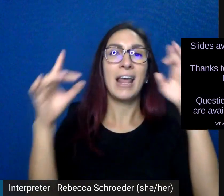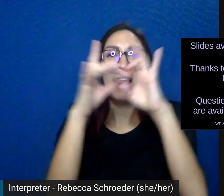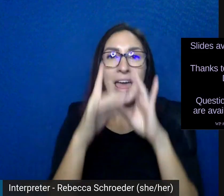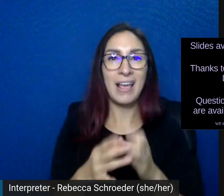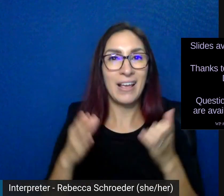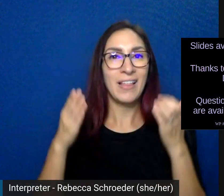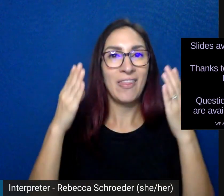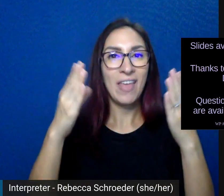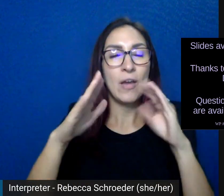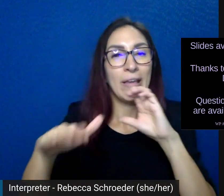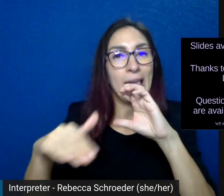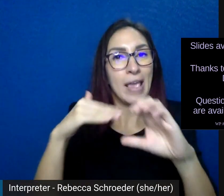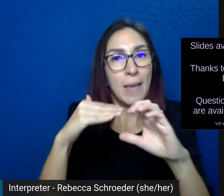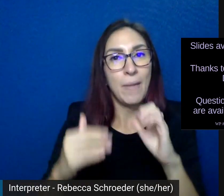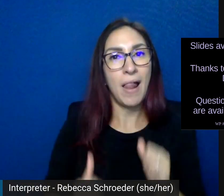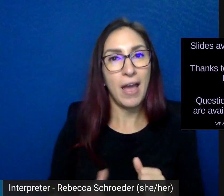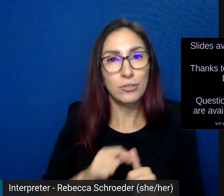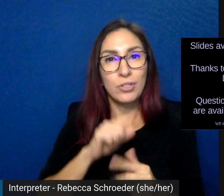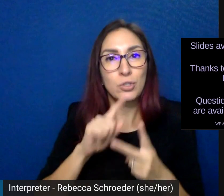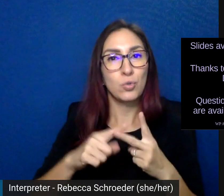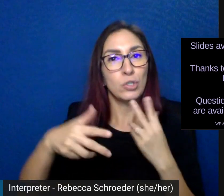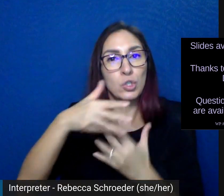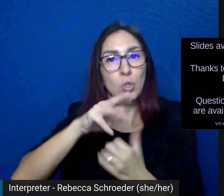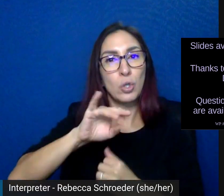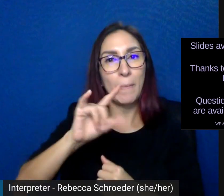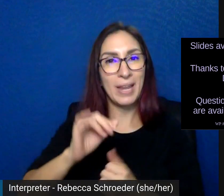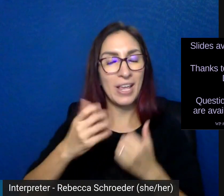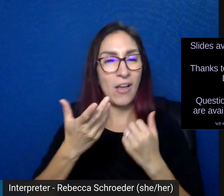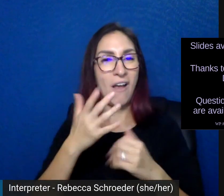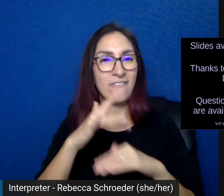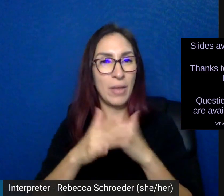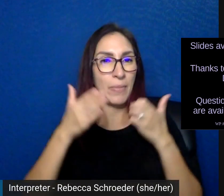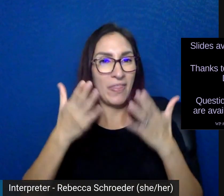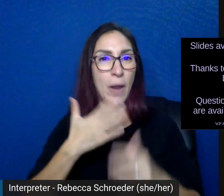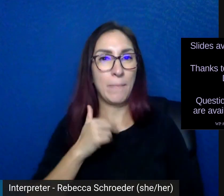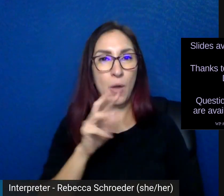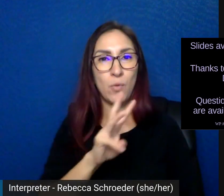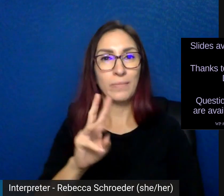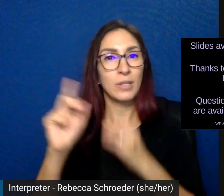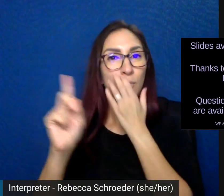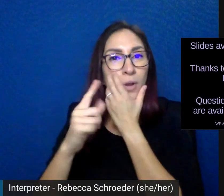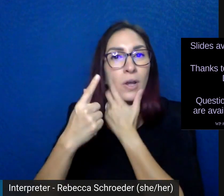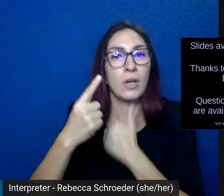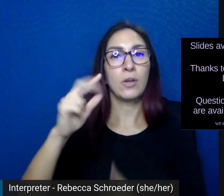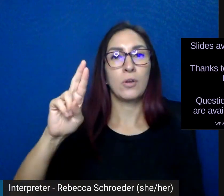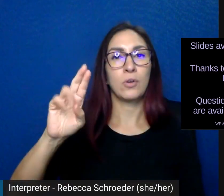that are available on my website. My website is gegoryhammond.ca.